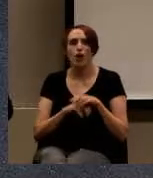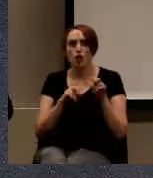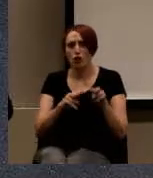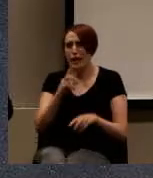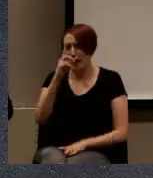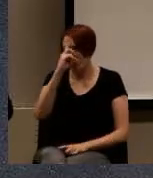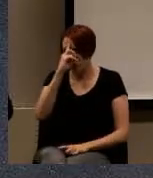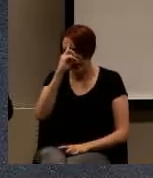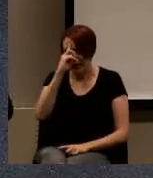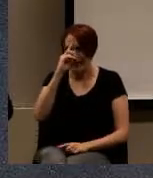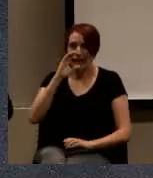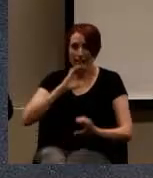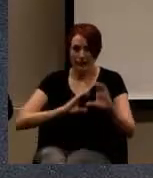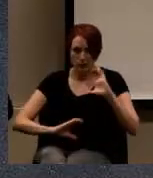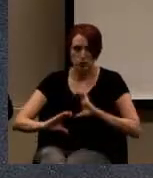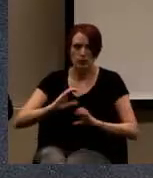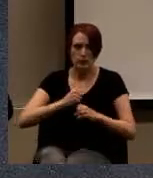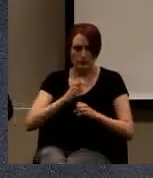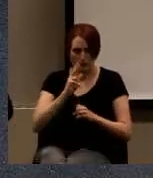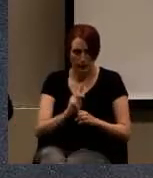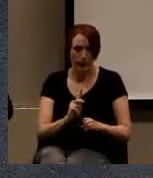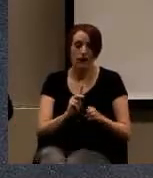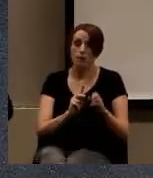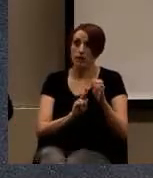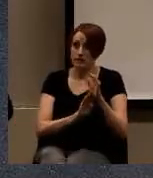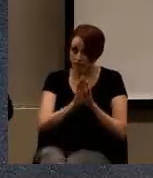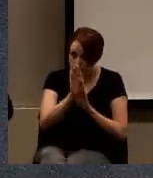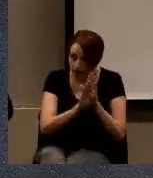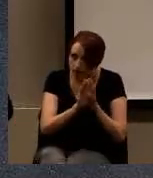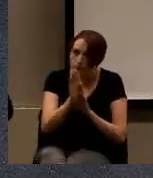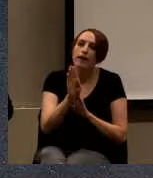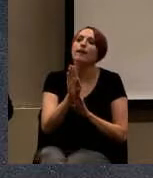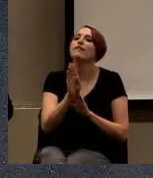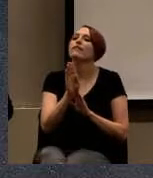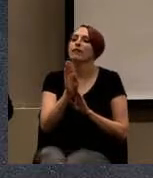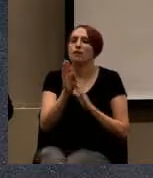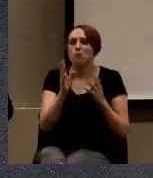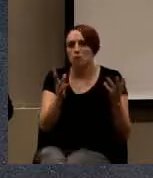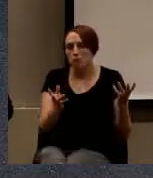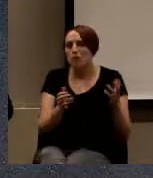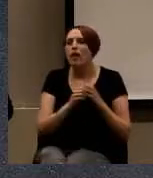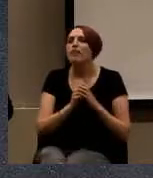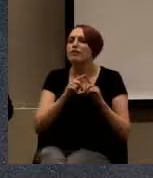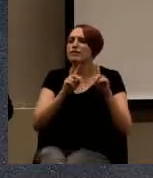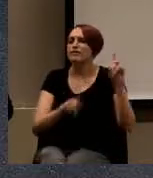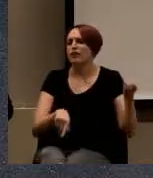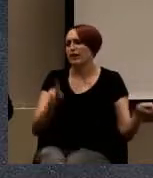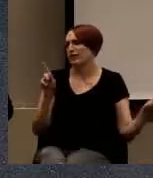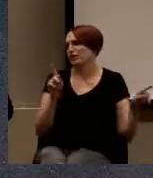and how does the brain develop. And which benchmarks. Yeah, there's variation but generally speaking on